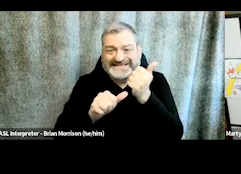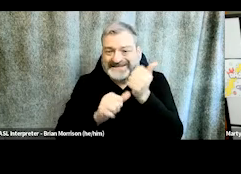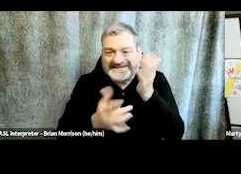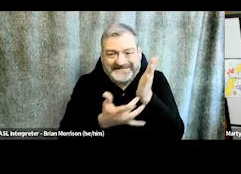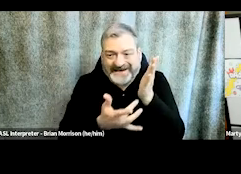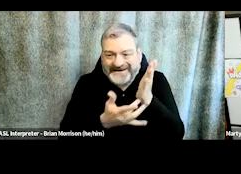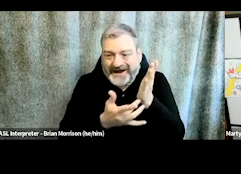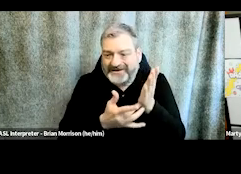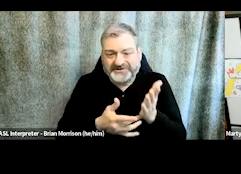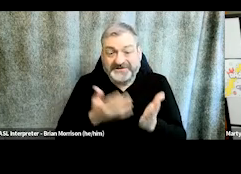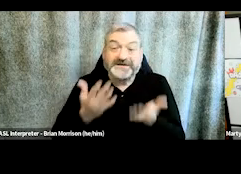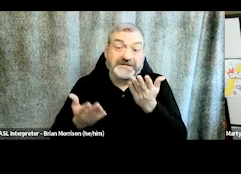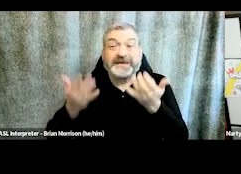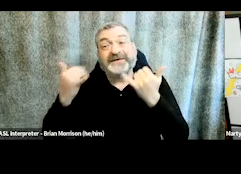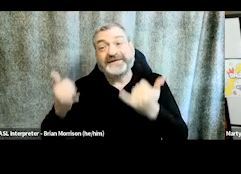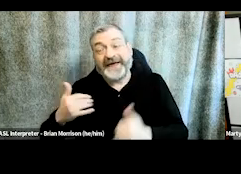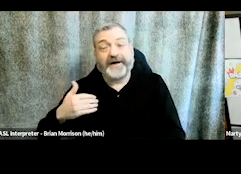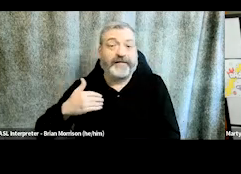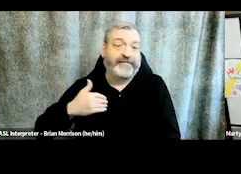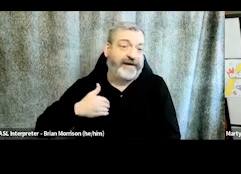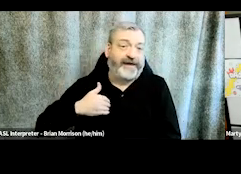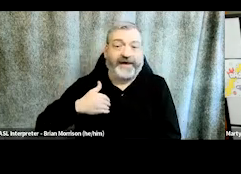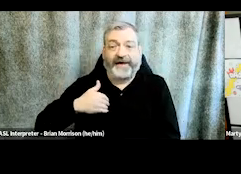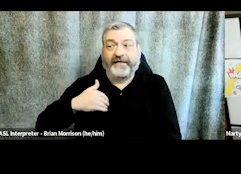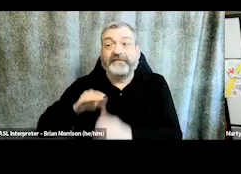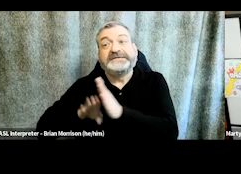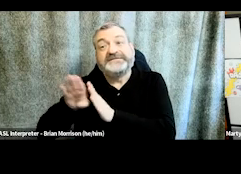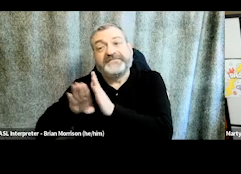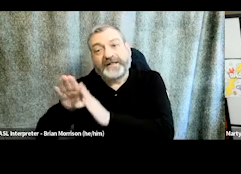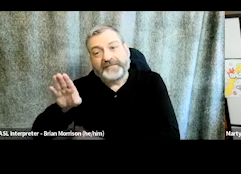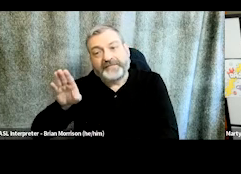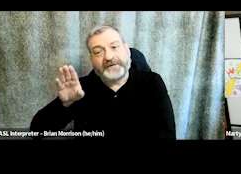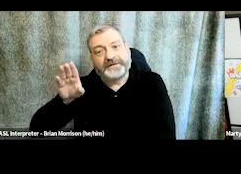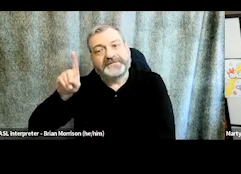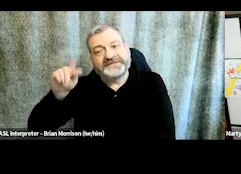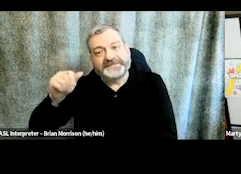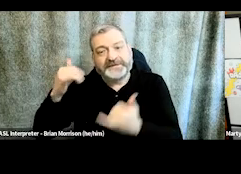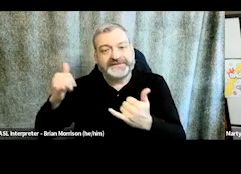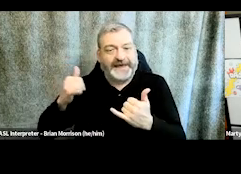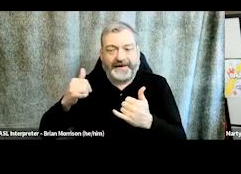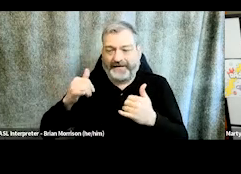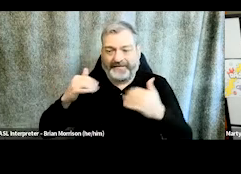cognitive, motor, sensory, or other use constraints that just come from aging.